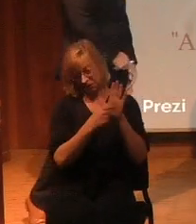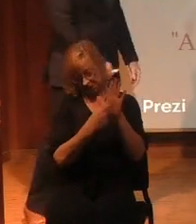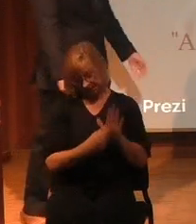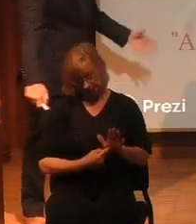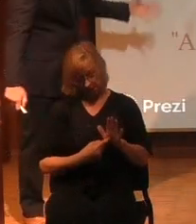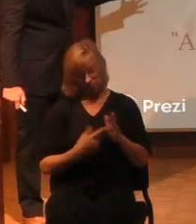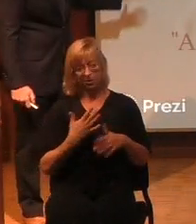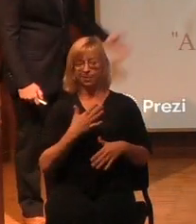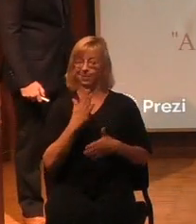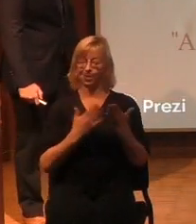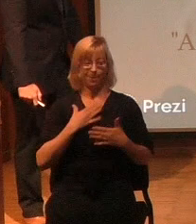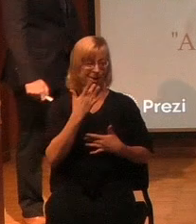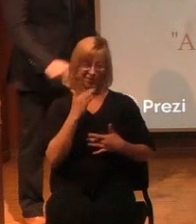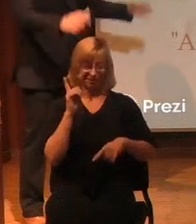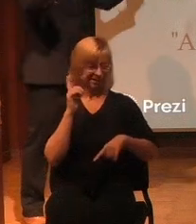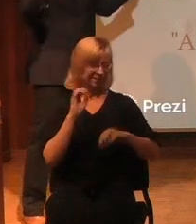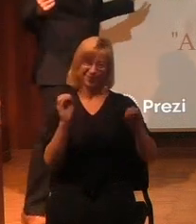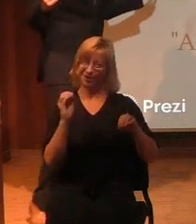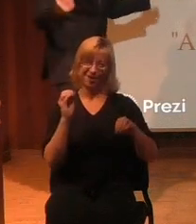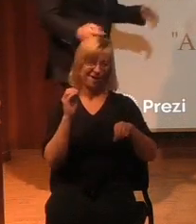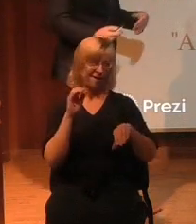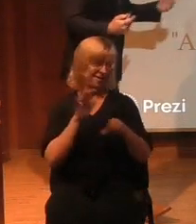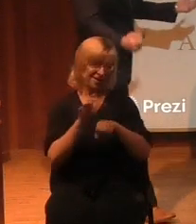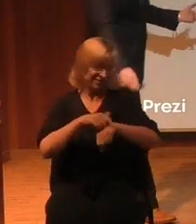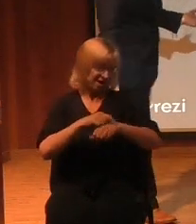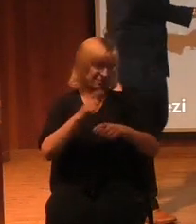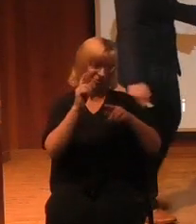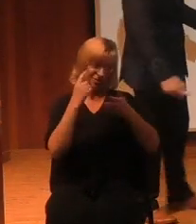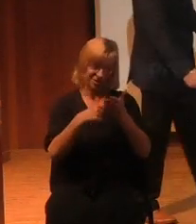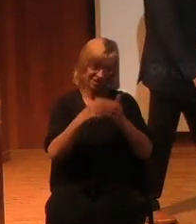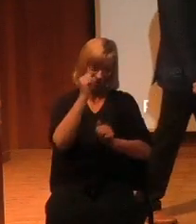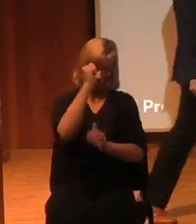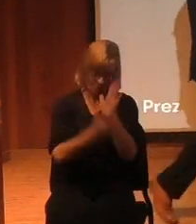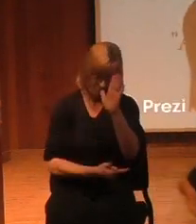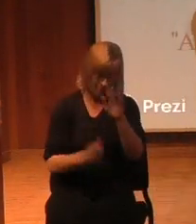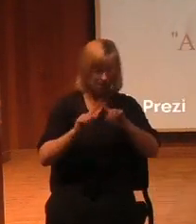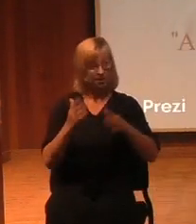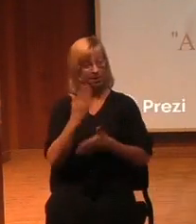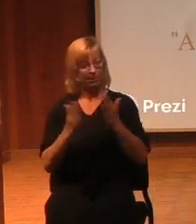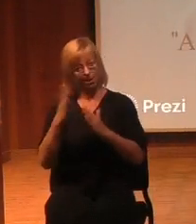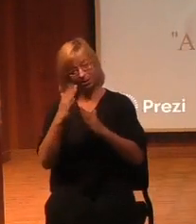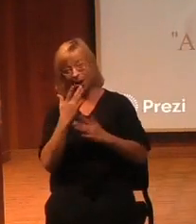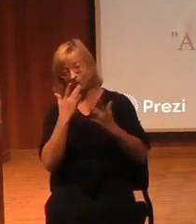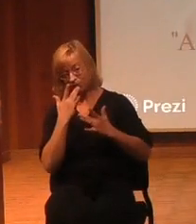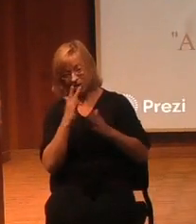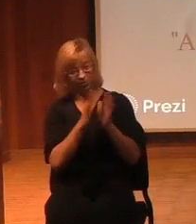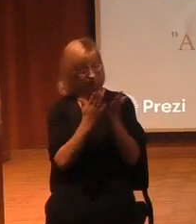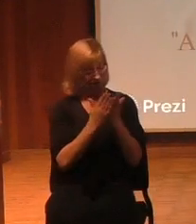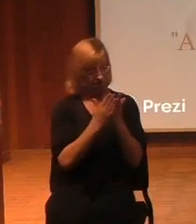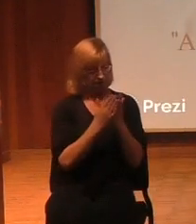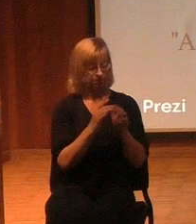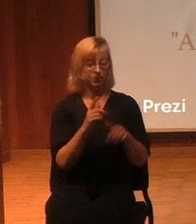Some of my favorites, I don't have time to talk about every single one of them, but some of my favorites are the novel The First Fifteen Lives of Harry August